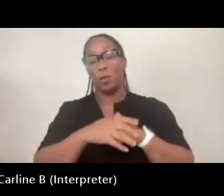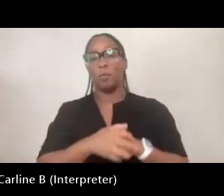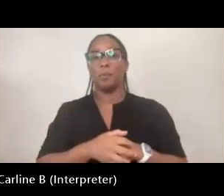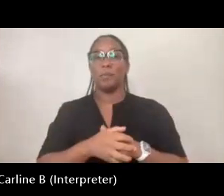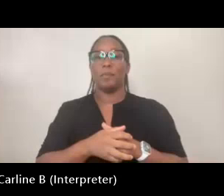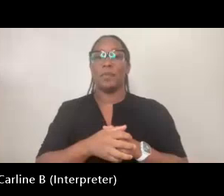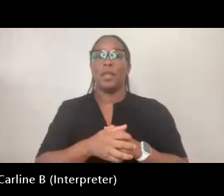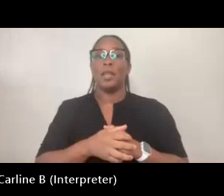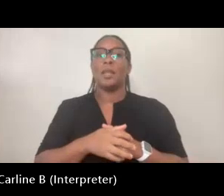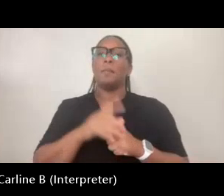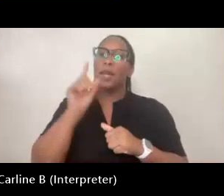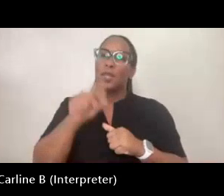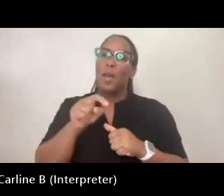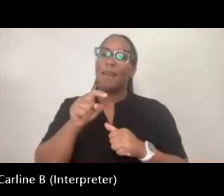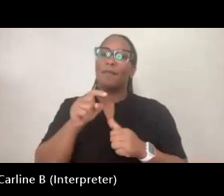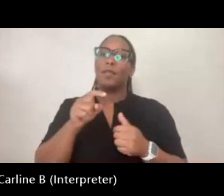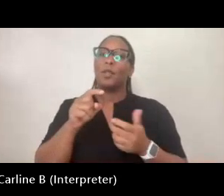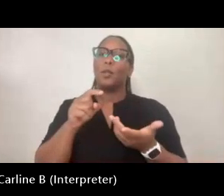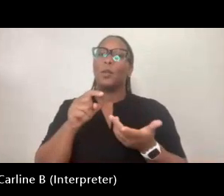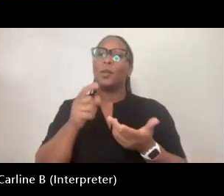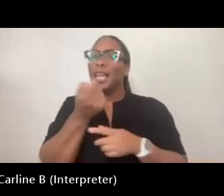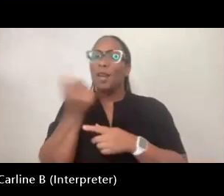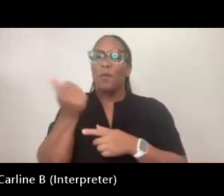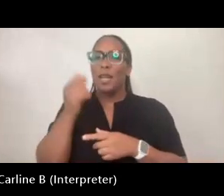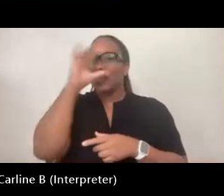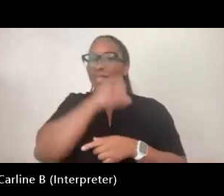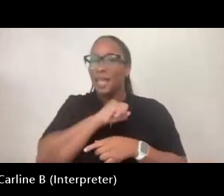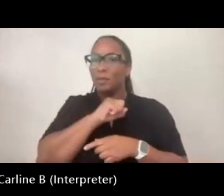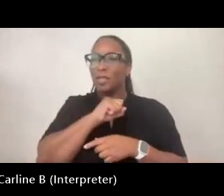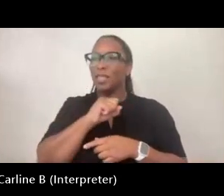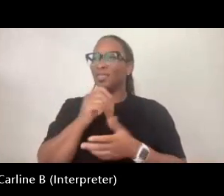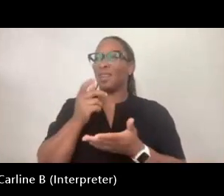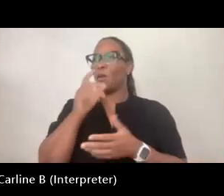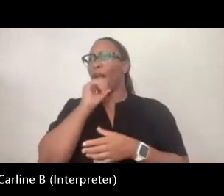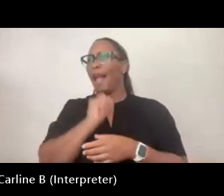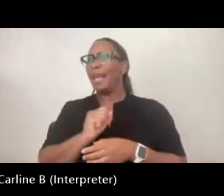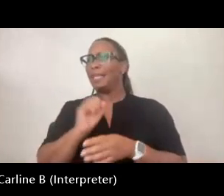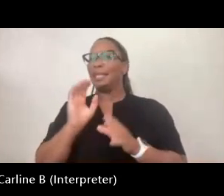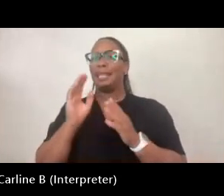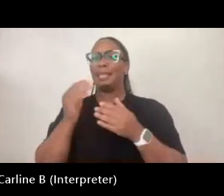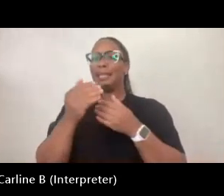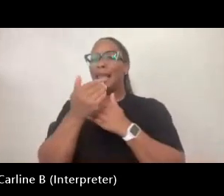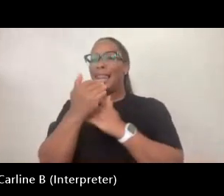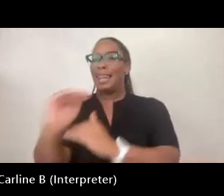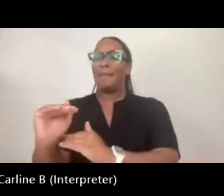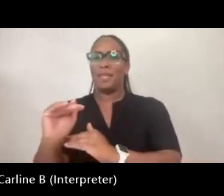It's just a matter of getting rid of those assumptions we put around aging as a parameter for partnering.